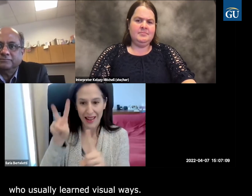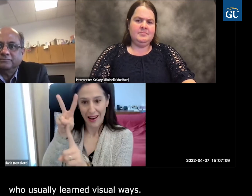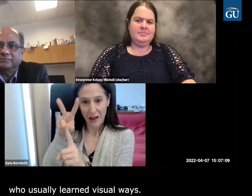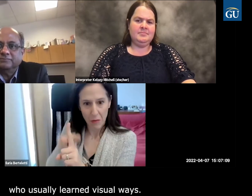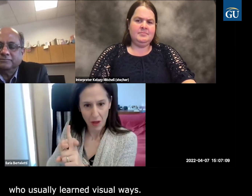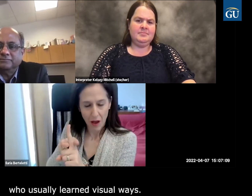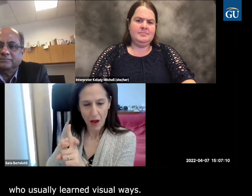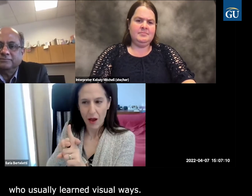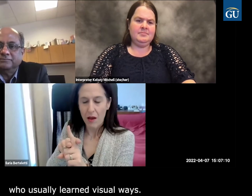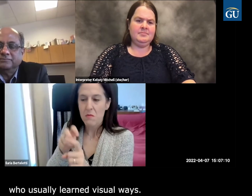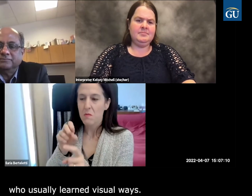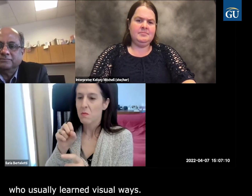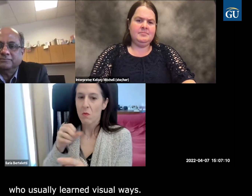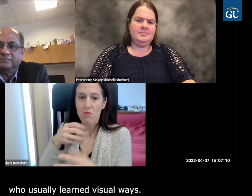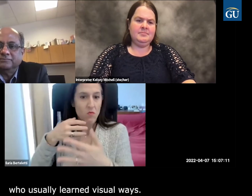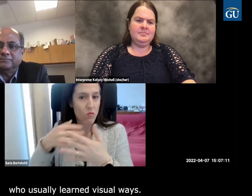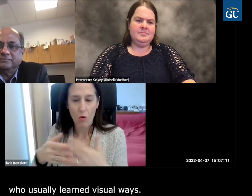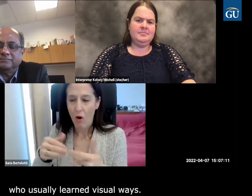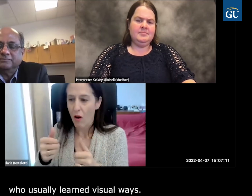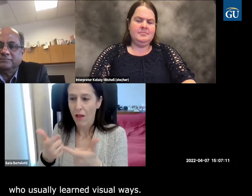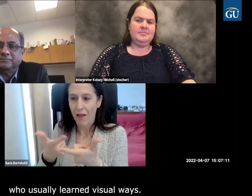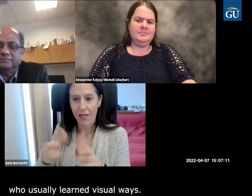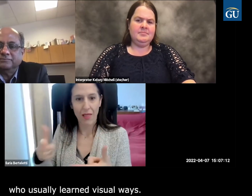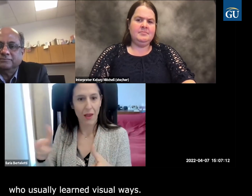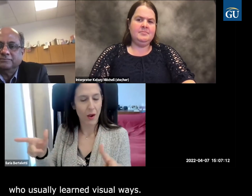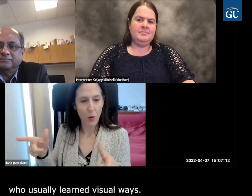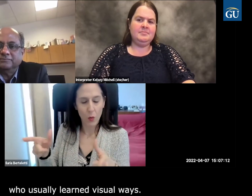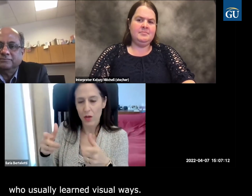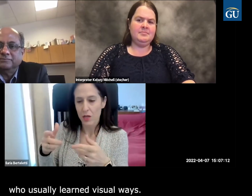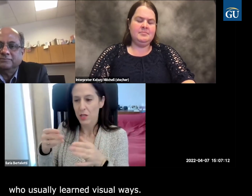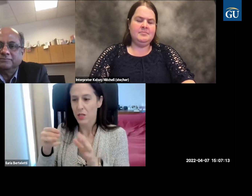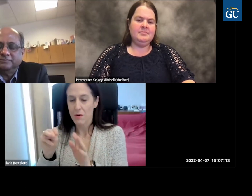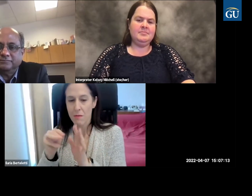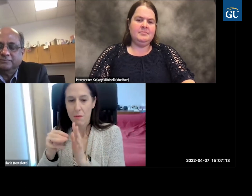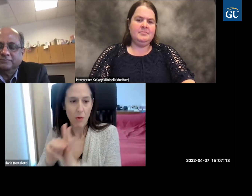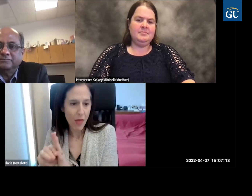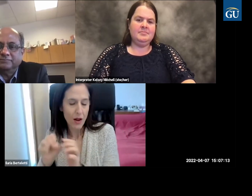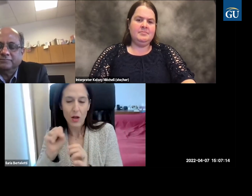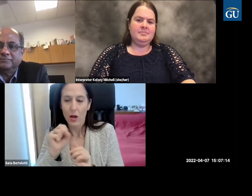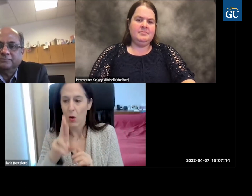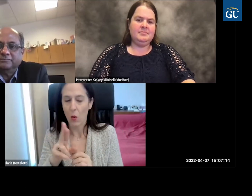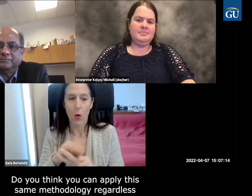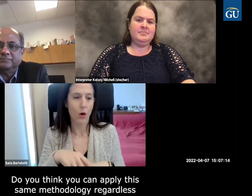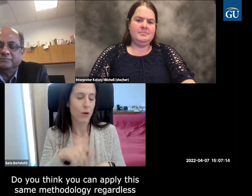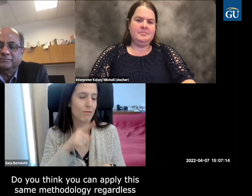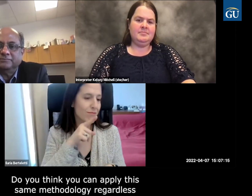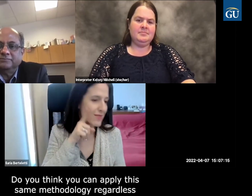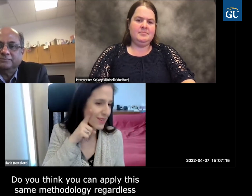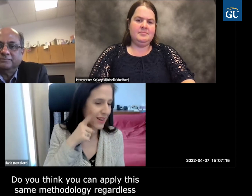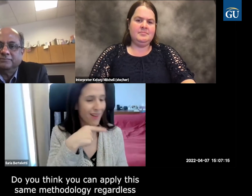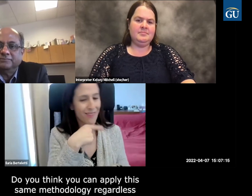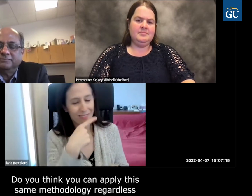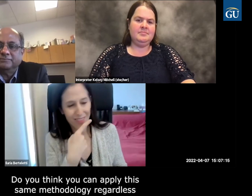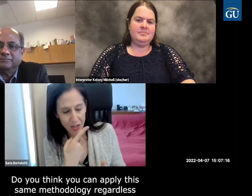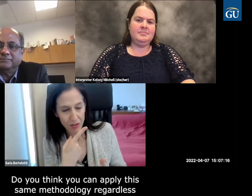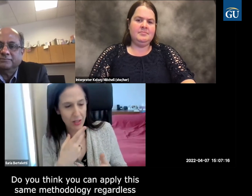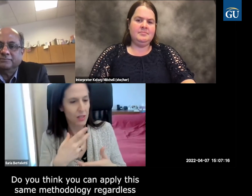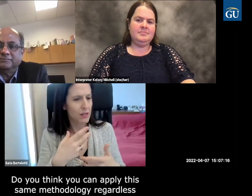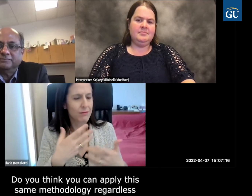who usually learn in visual ways